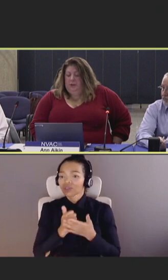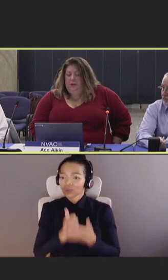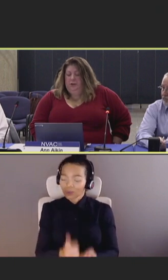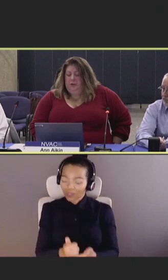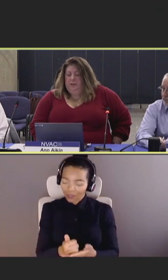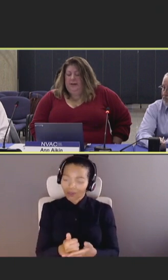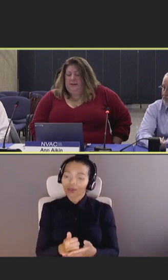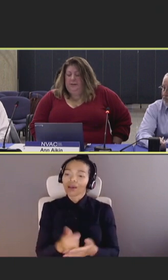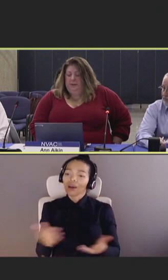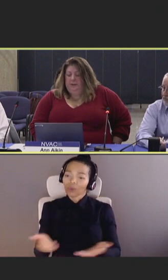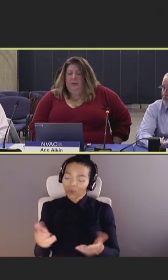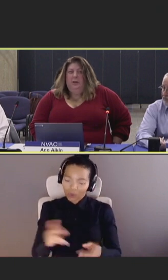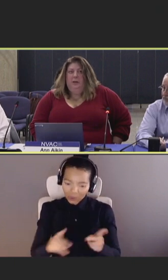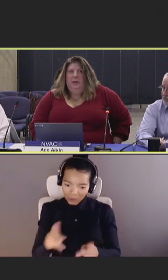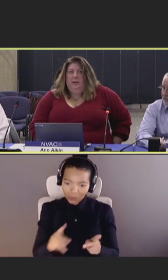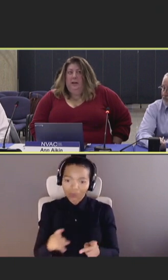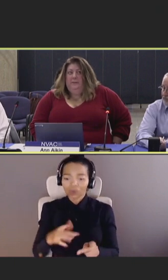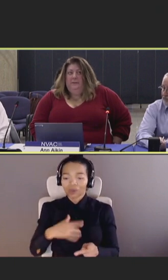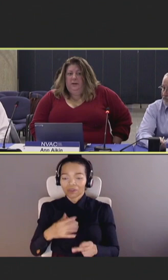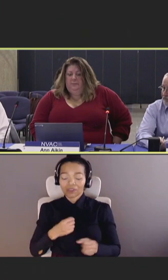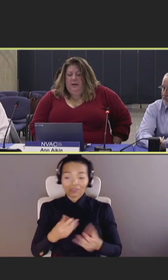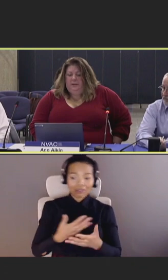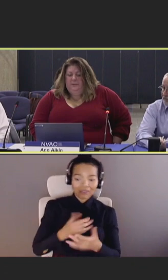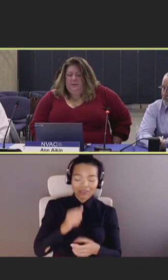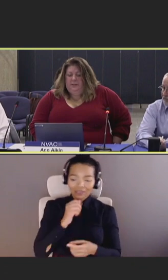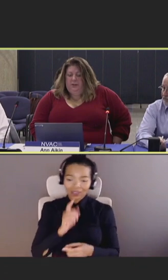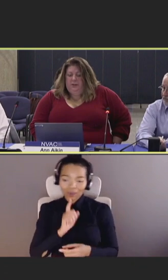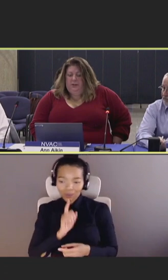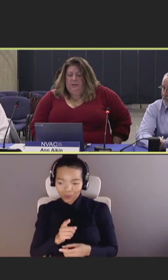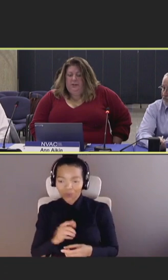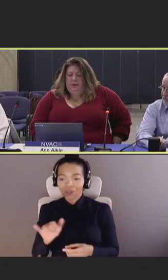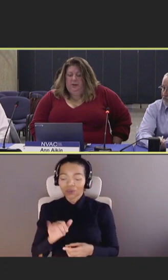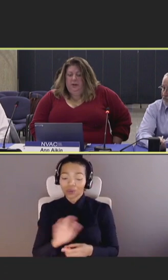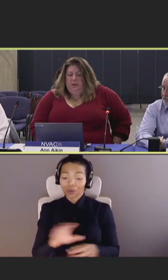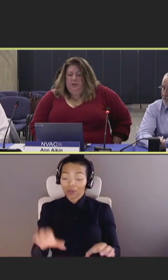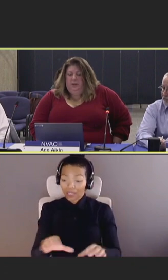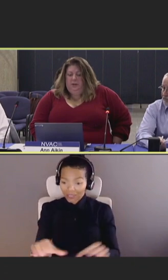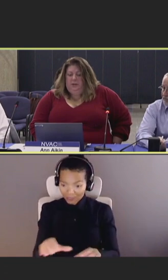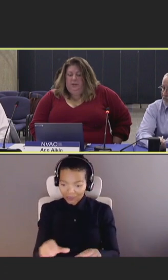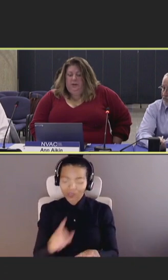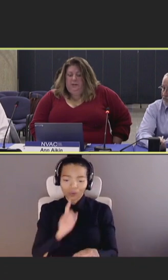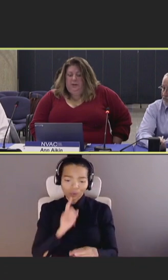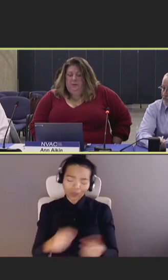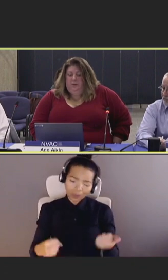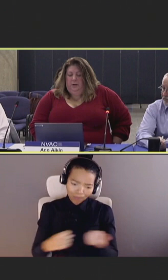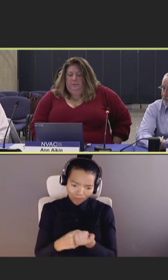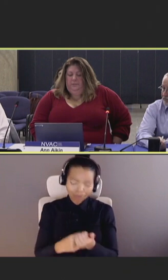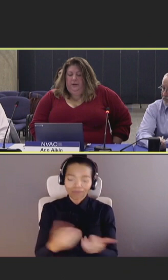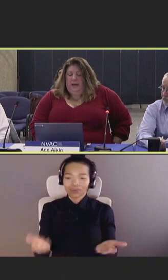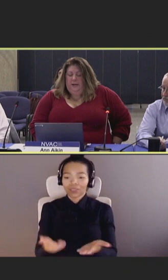encourages vaccination and a lot of activities that she does here. She is also very active in